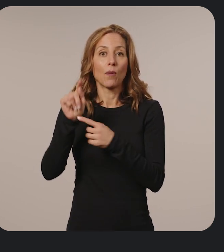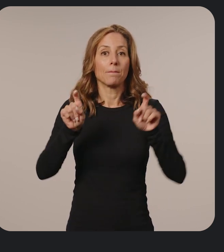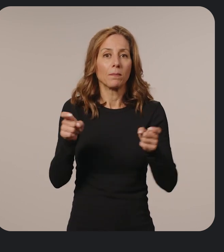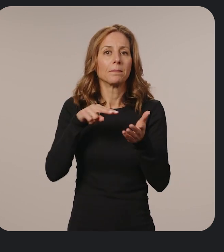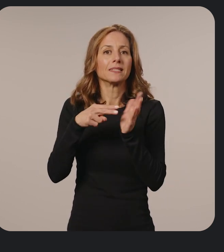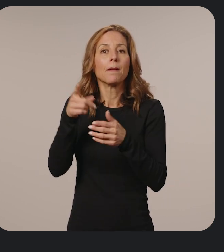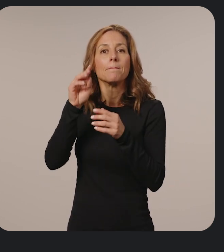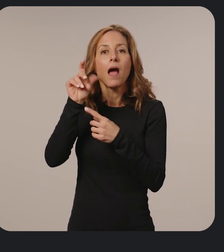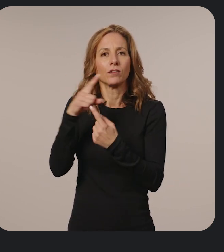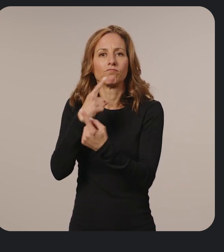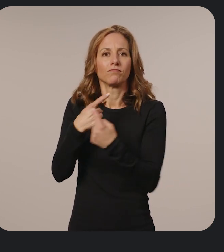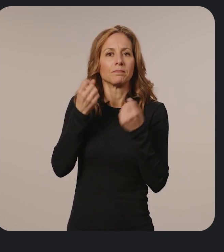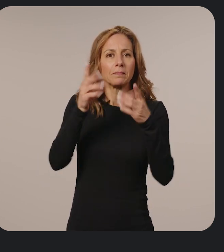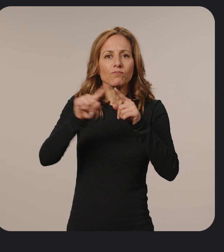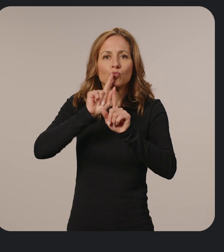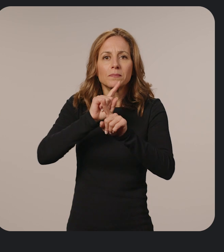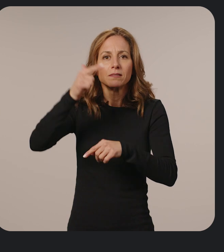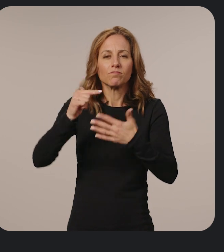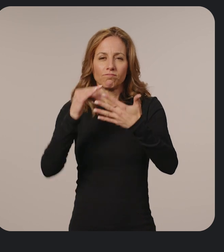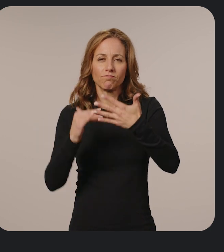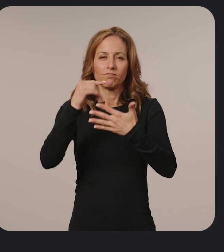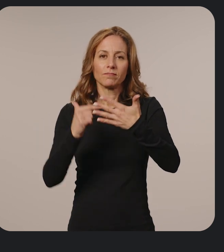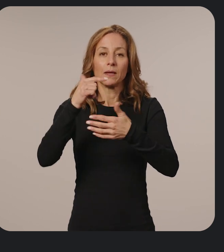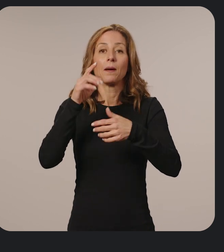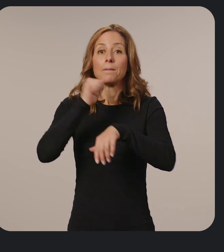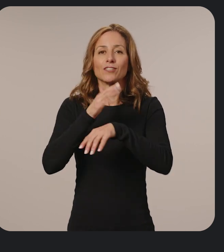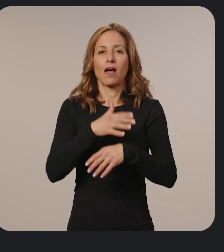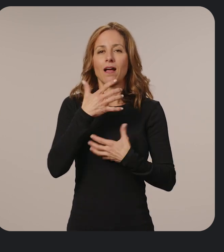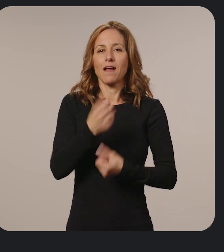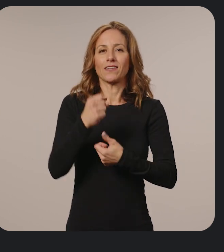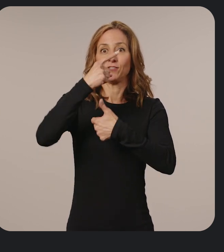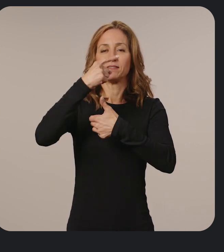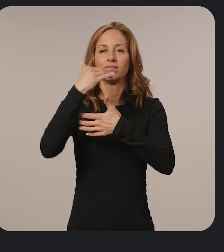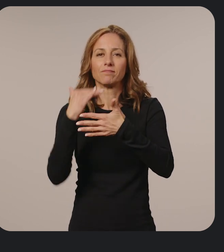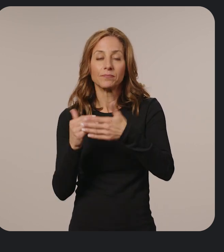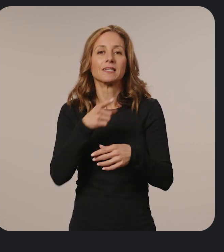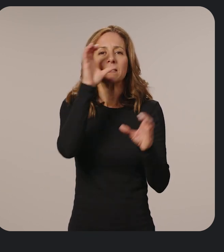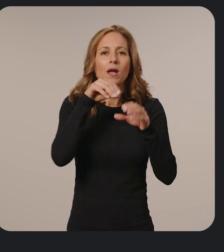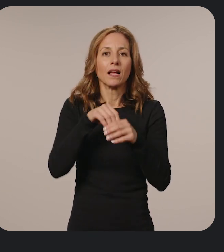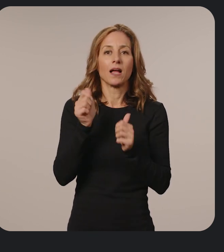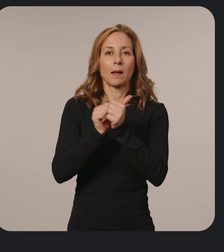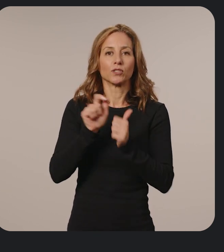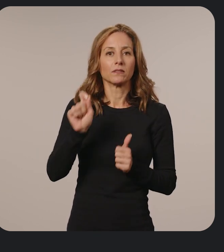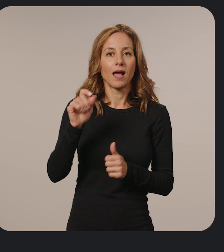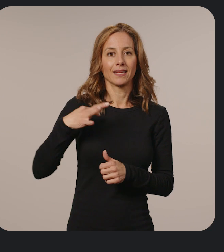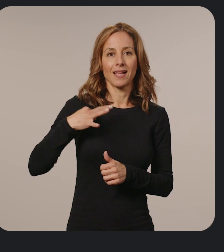And you can explore them in completion.candidates. Now let's see how to use the chat endpoint to develop an interactive application.